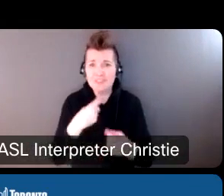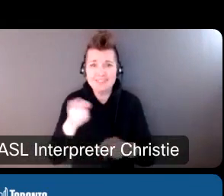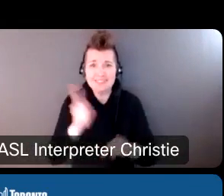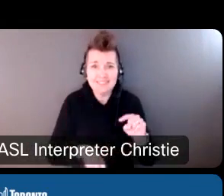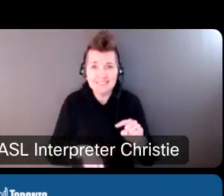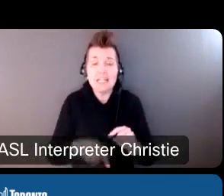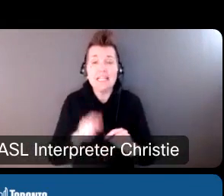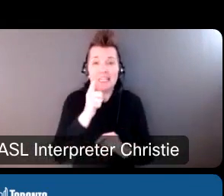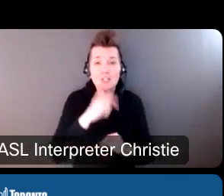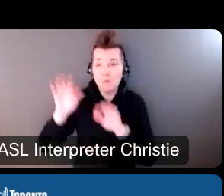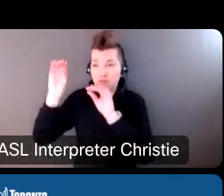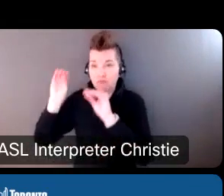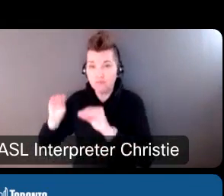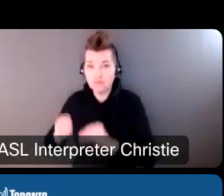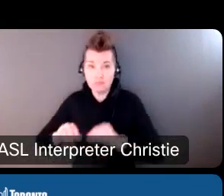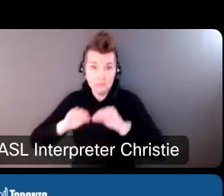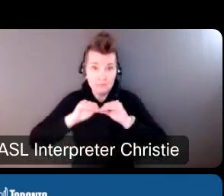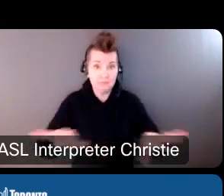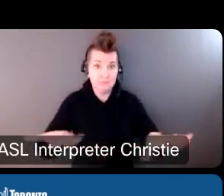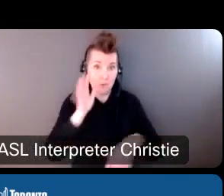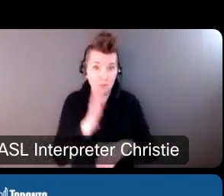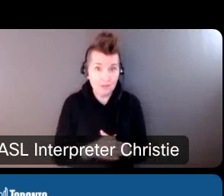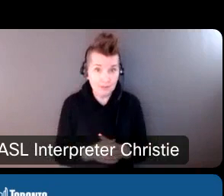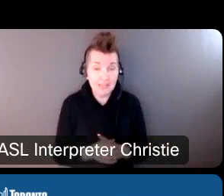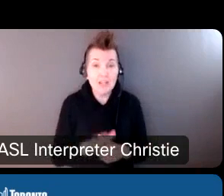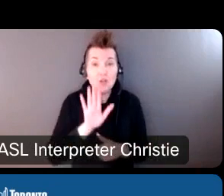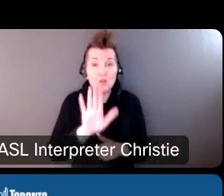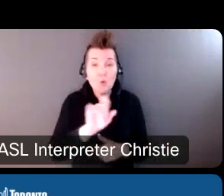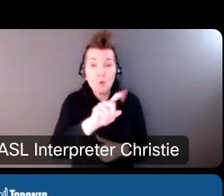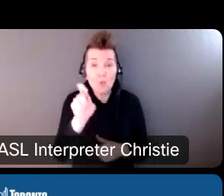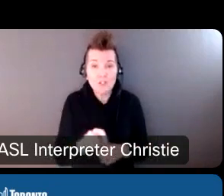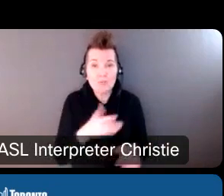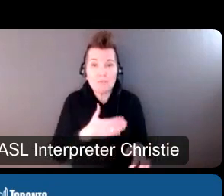Please direct your questions to the Q&A box to ensure it is recorded.